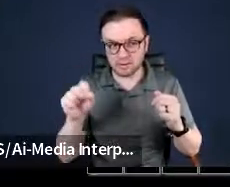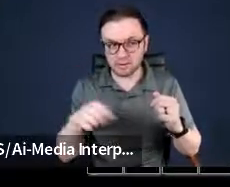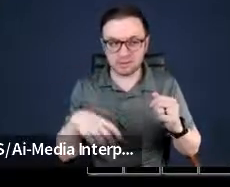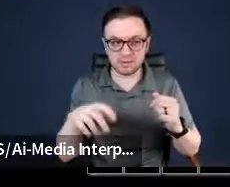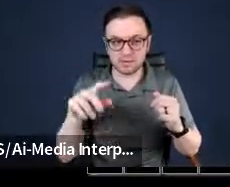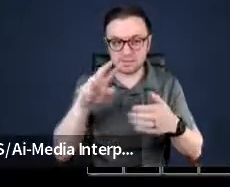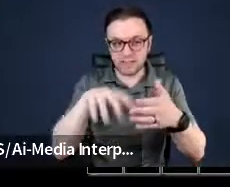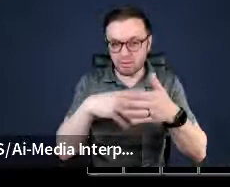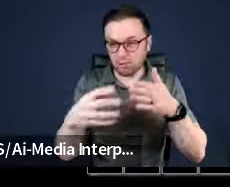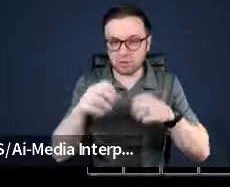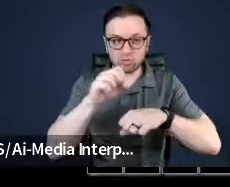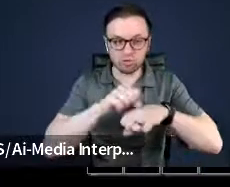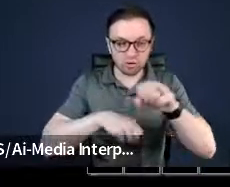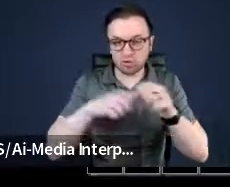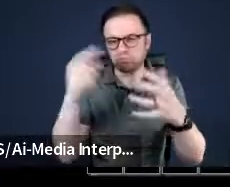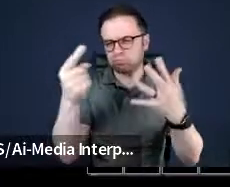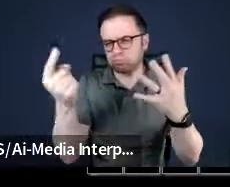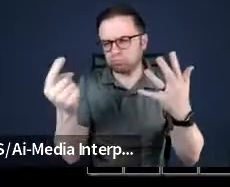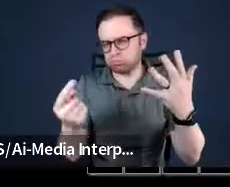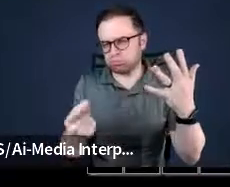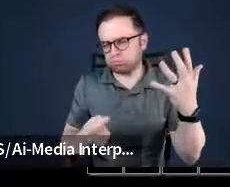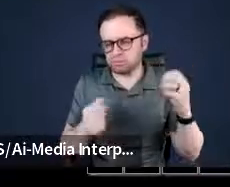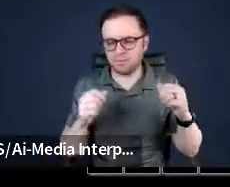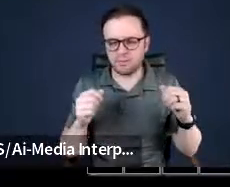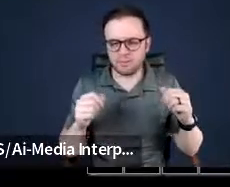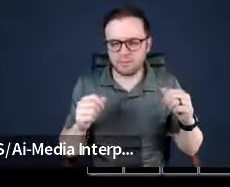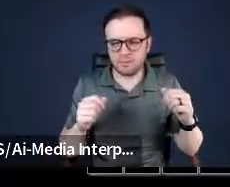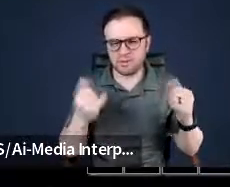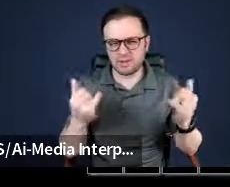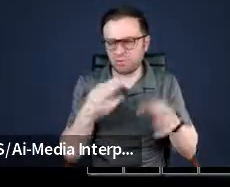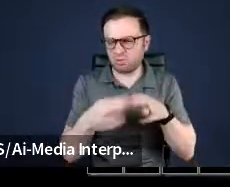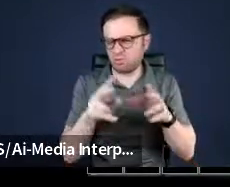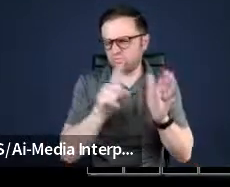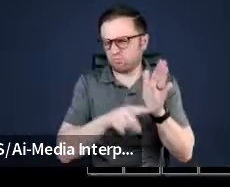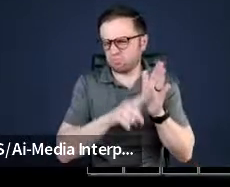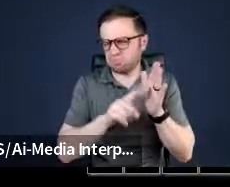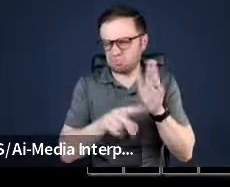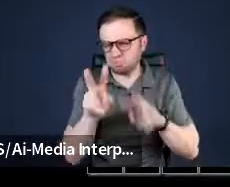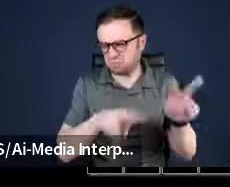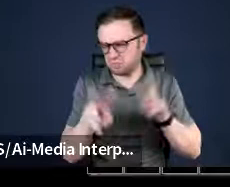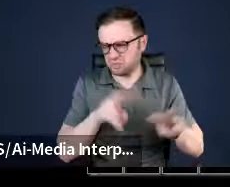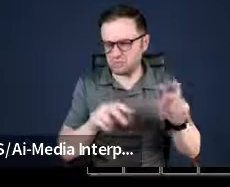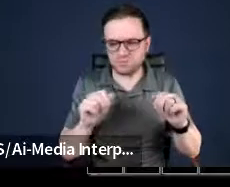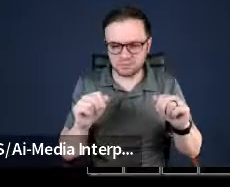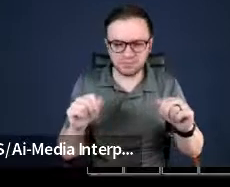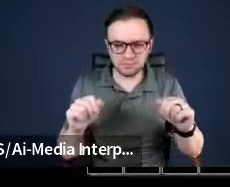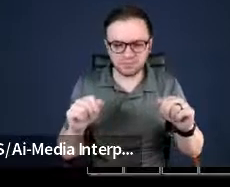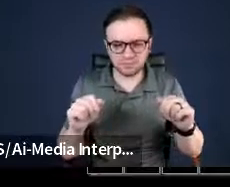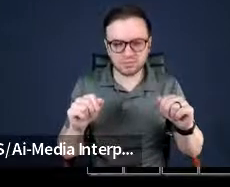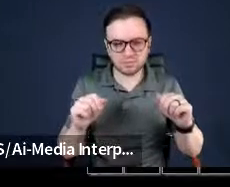, focus a bull elements, graphics, links and buttons, table rupture, color contrast and eye frames. Let's have a look through